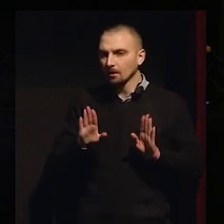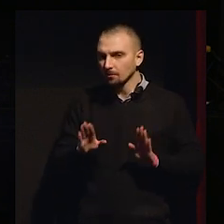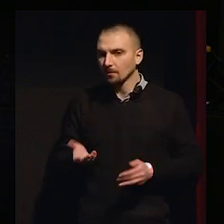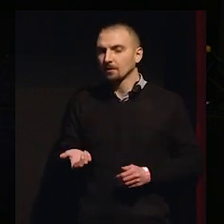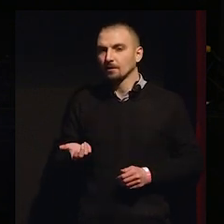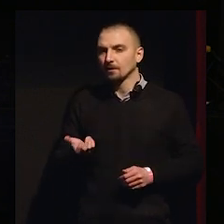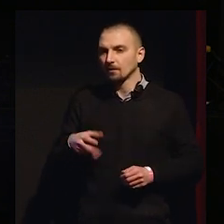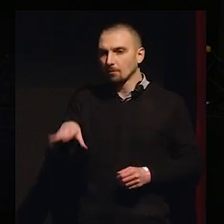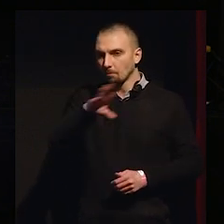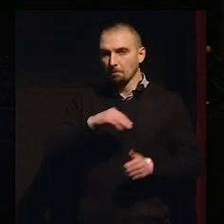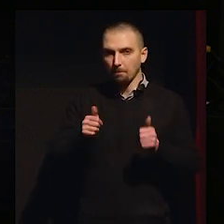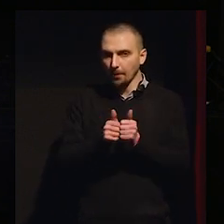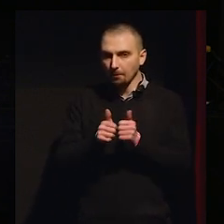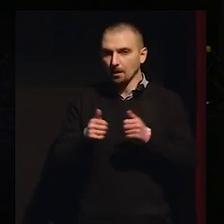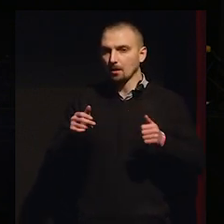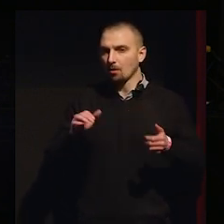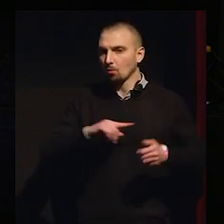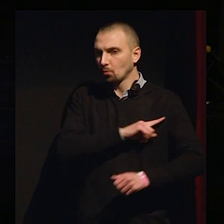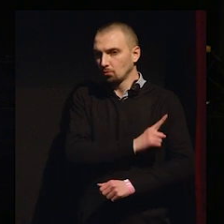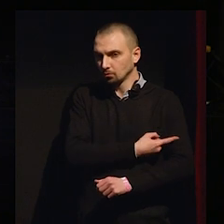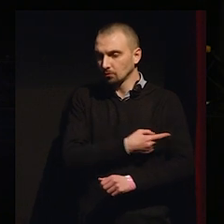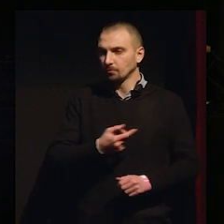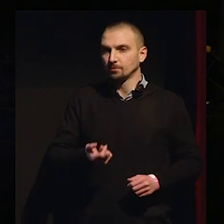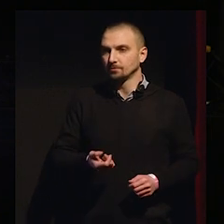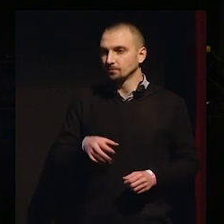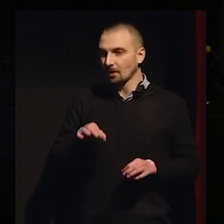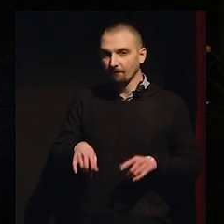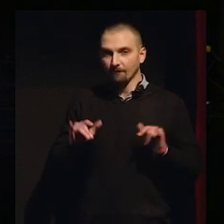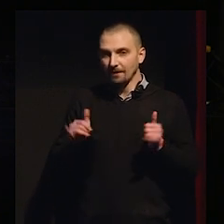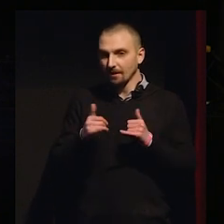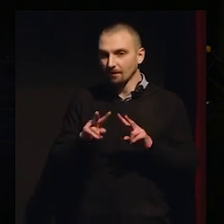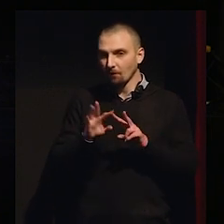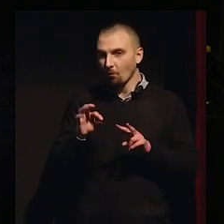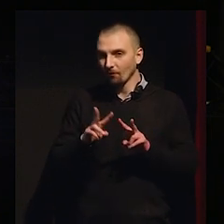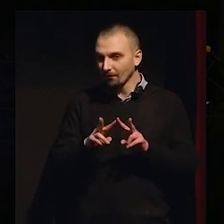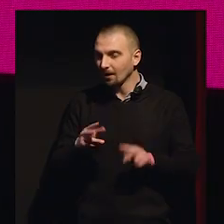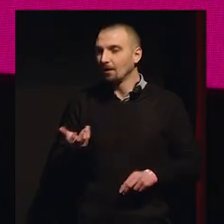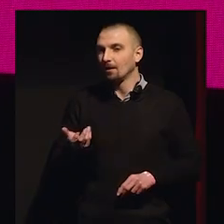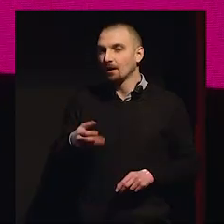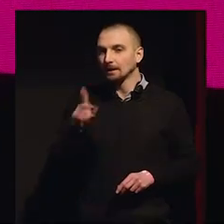We are strong together. Our slogan at WOW Festival today is: “Overcome prejudice.” According to the UN,